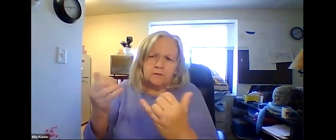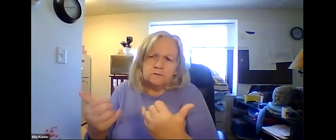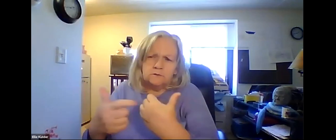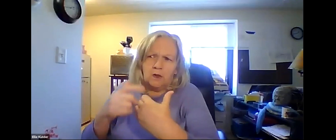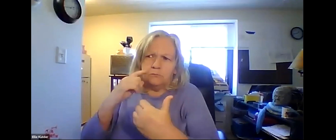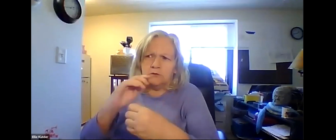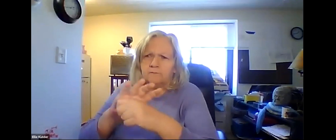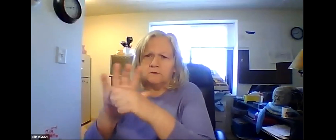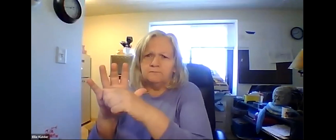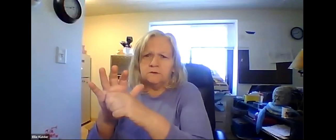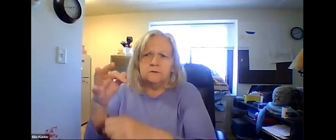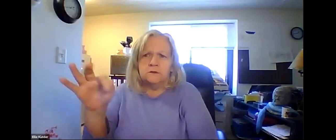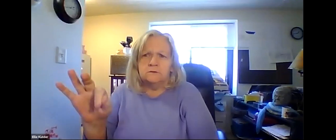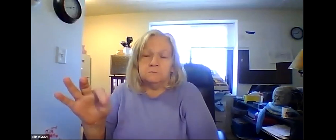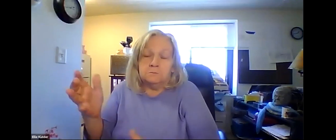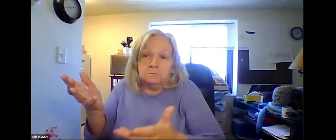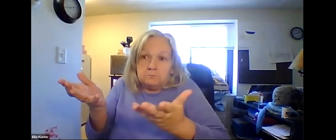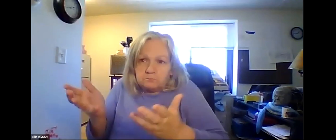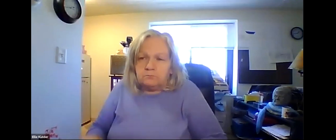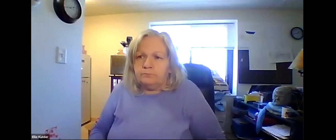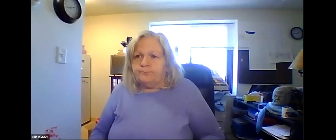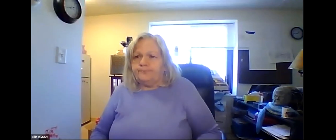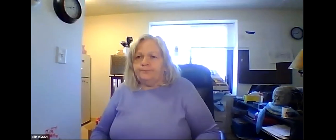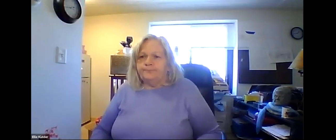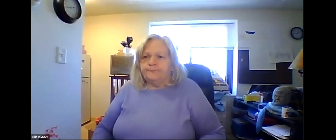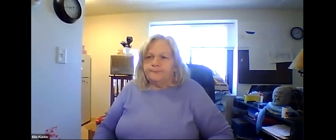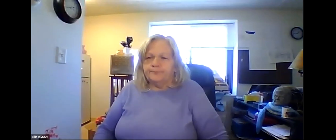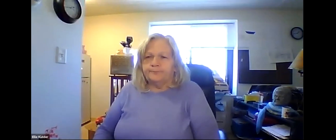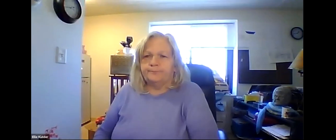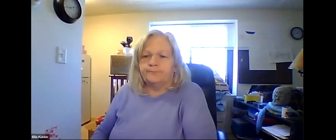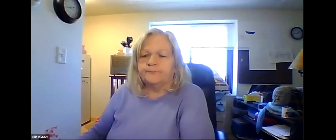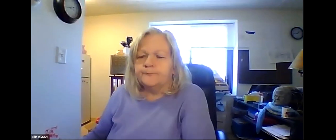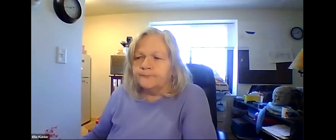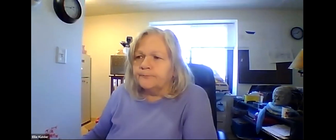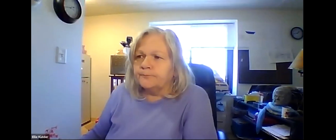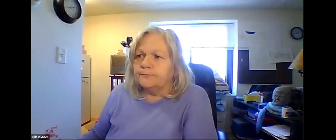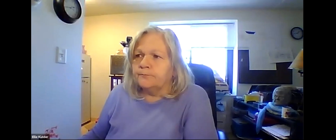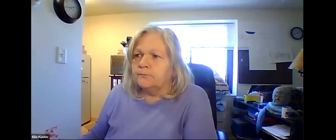understand the candidates? I understand with COVID-19 now that might be more difficult.